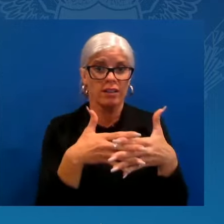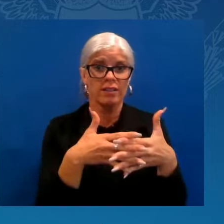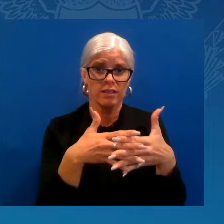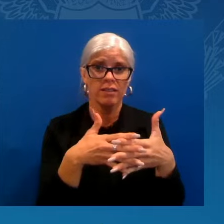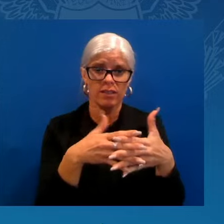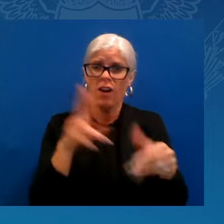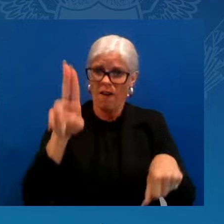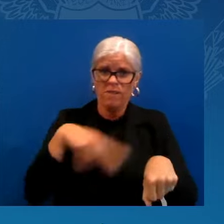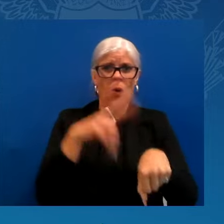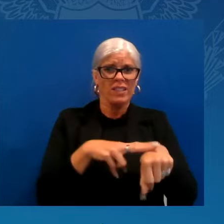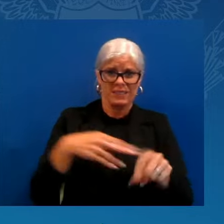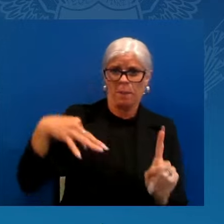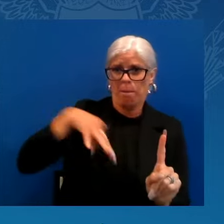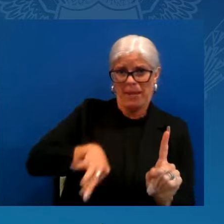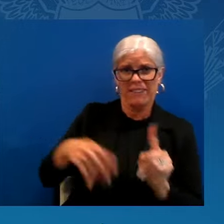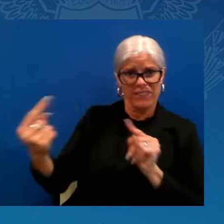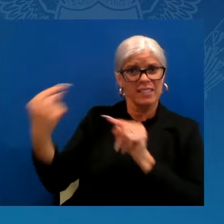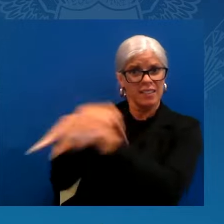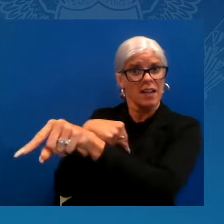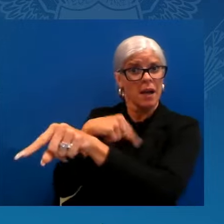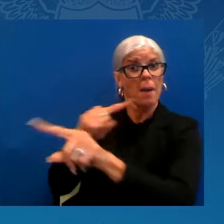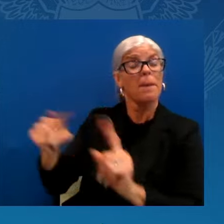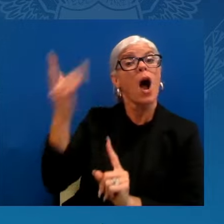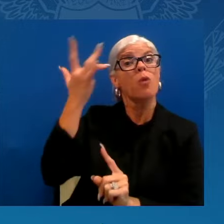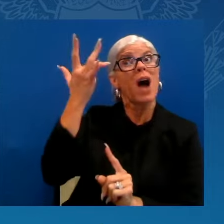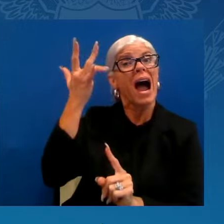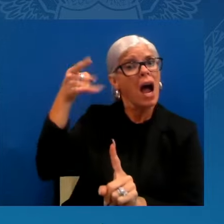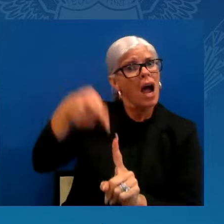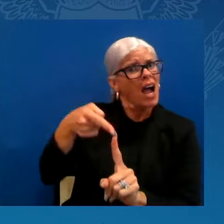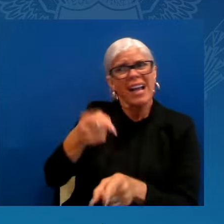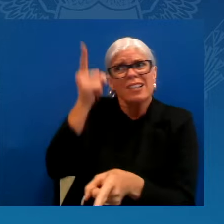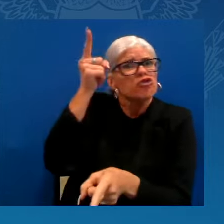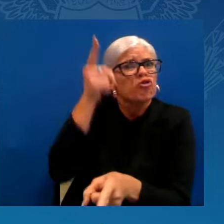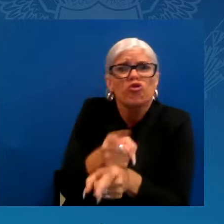And this is why I was proud to vote